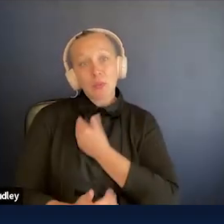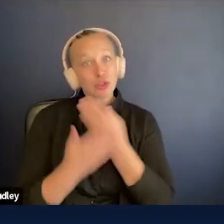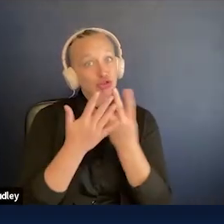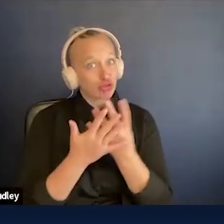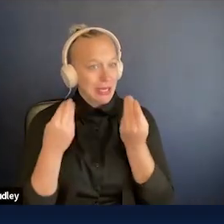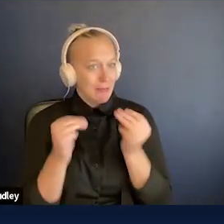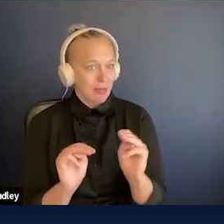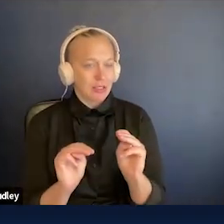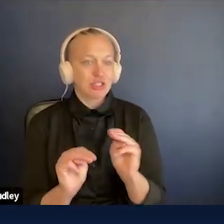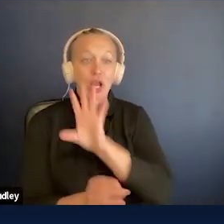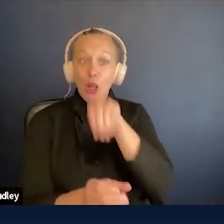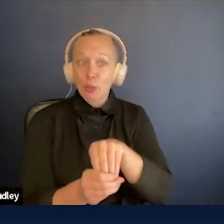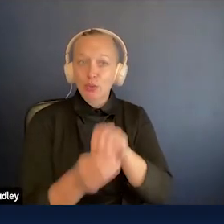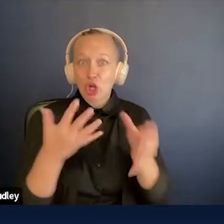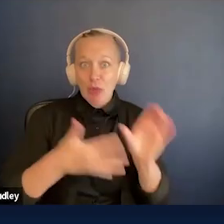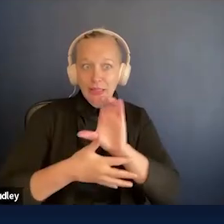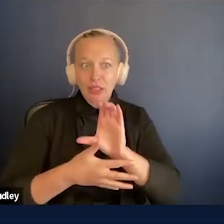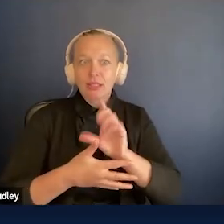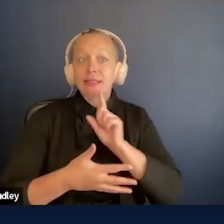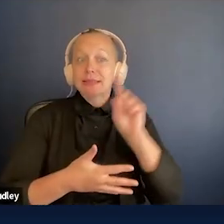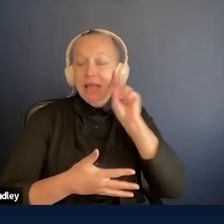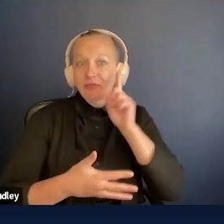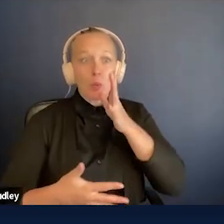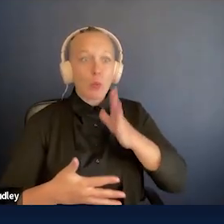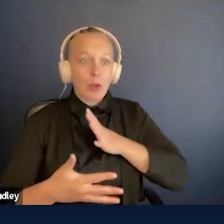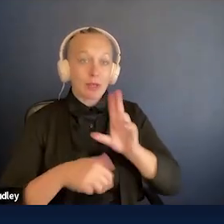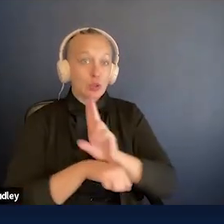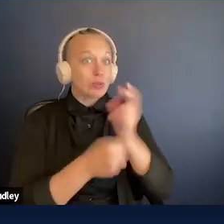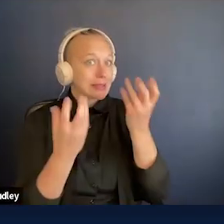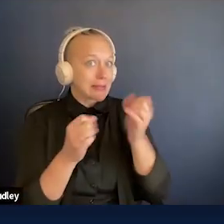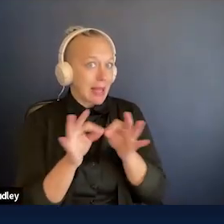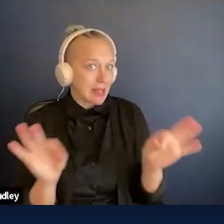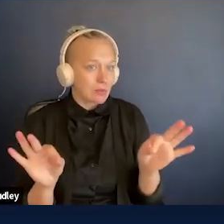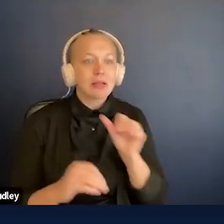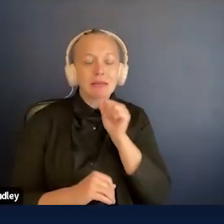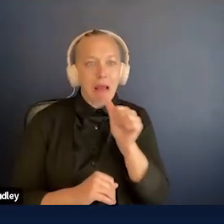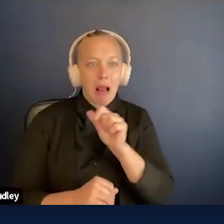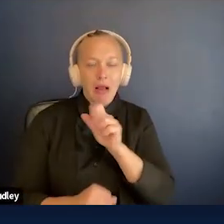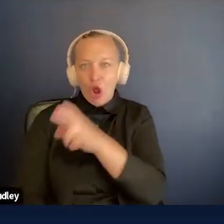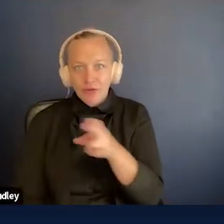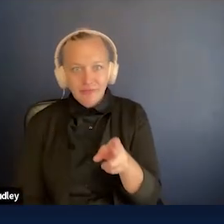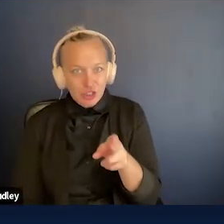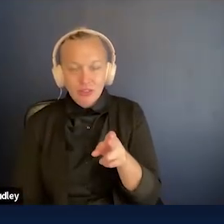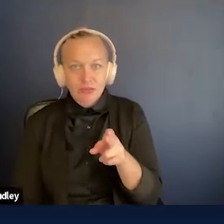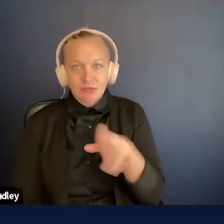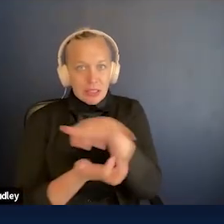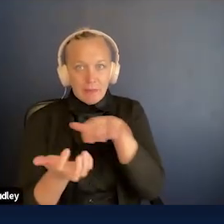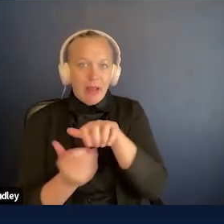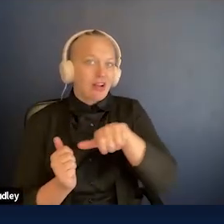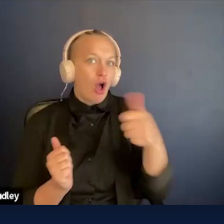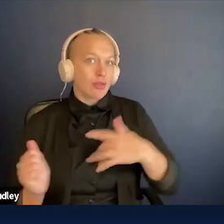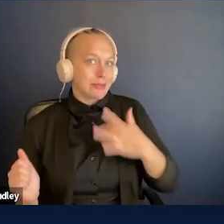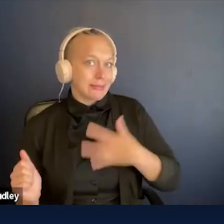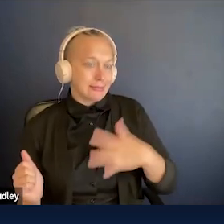A focus on deaf, um, women using sign language and not just, um, on hard of hearing or combining any of the sense by the results.